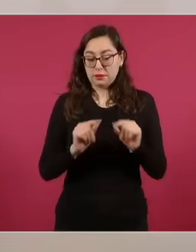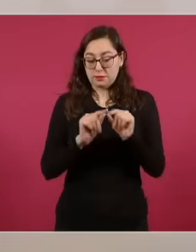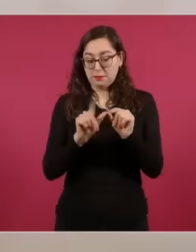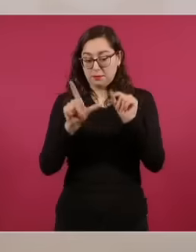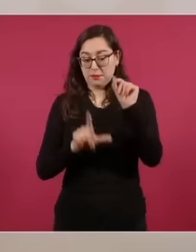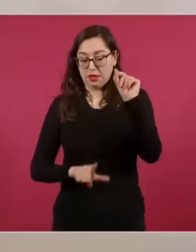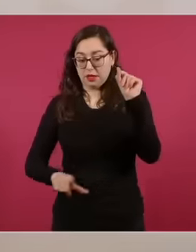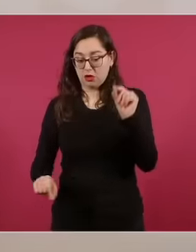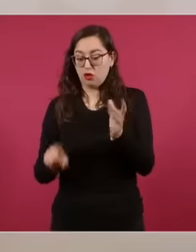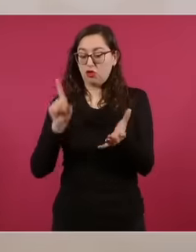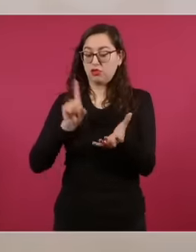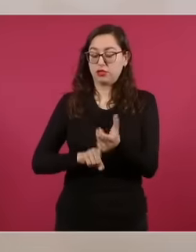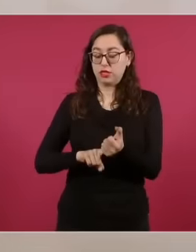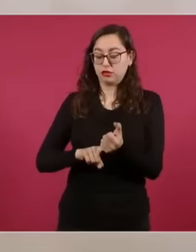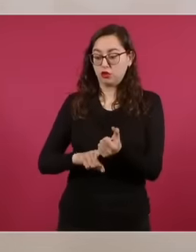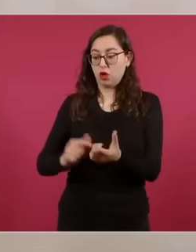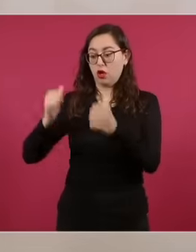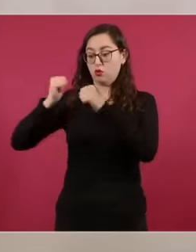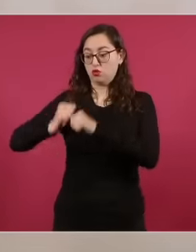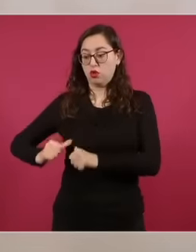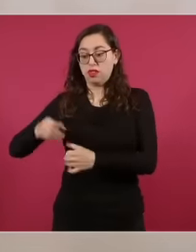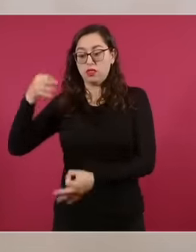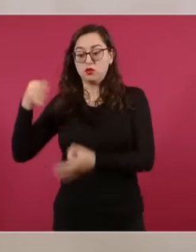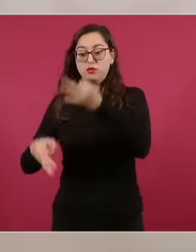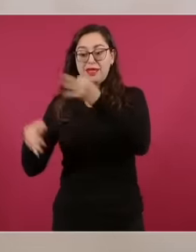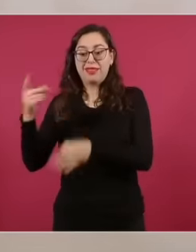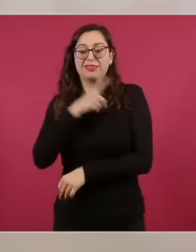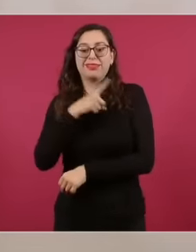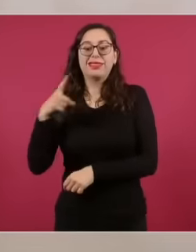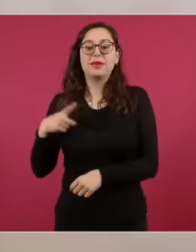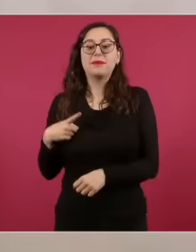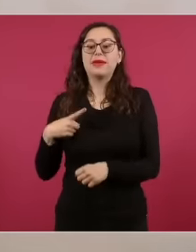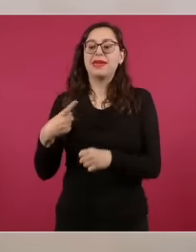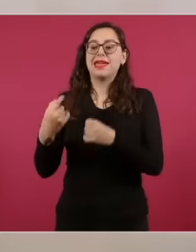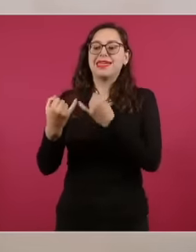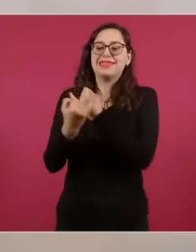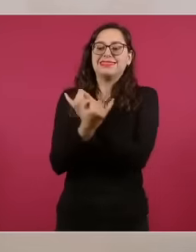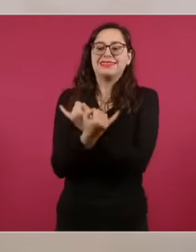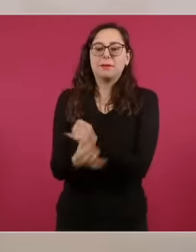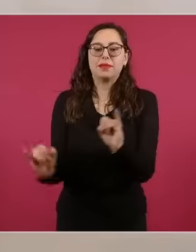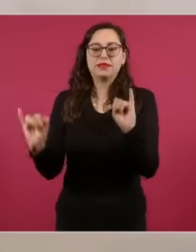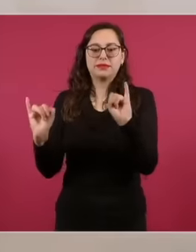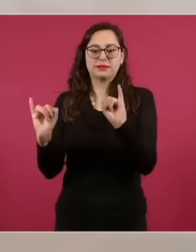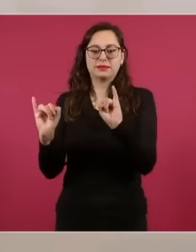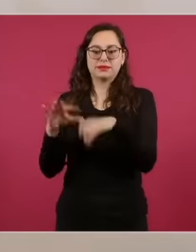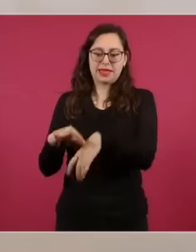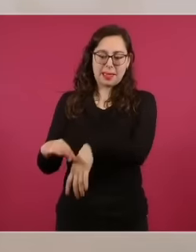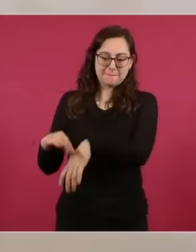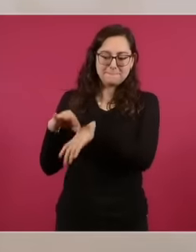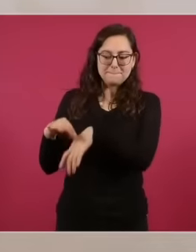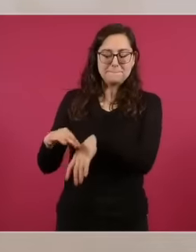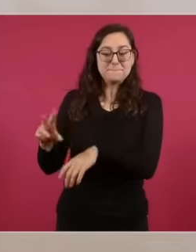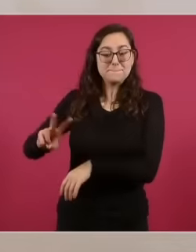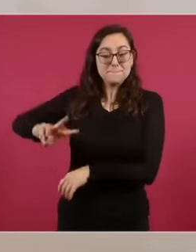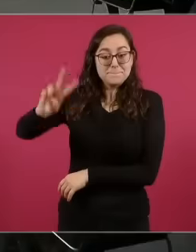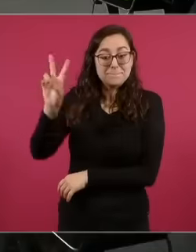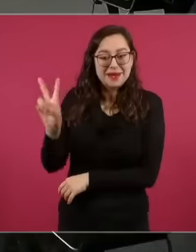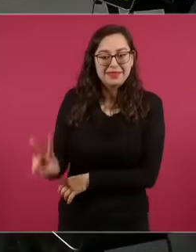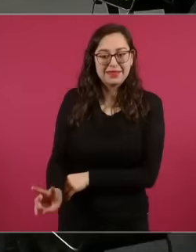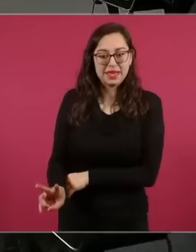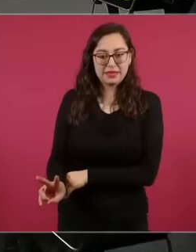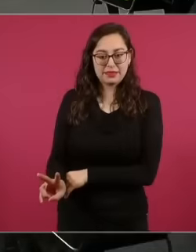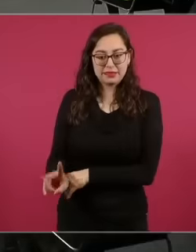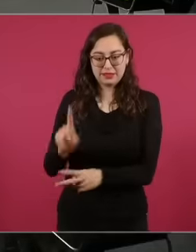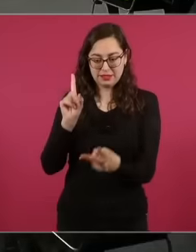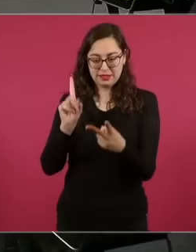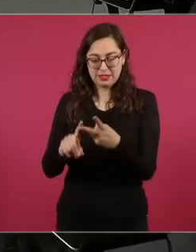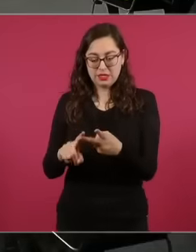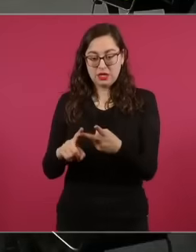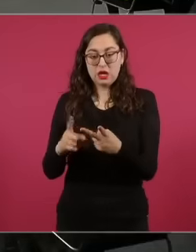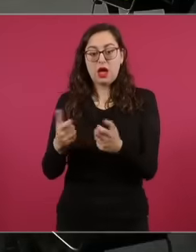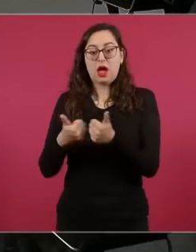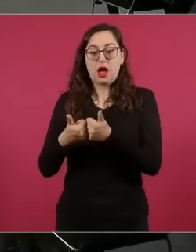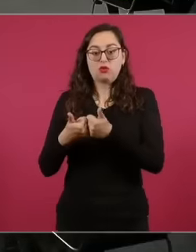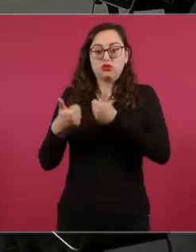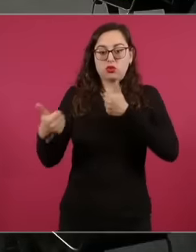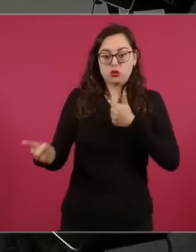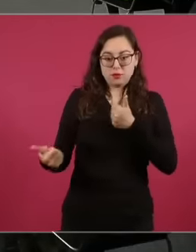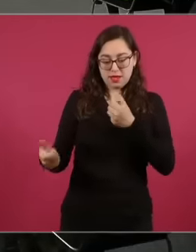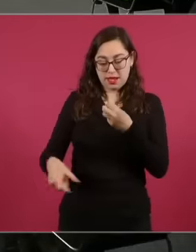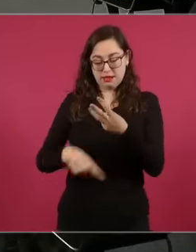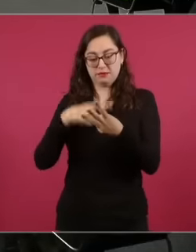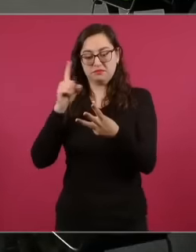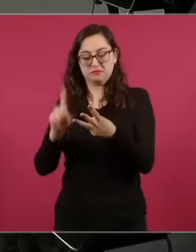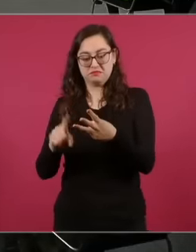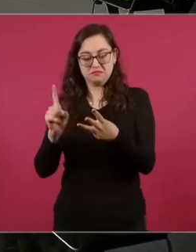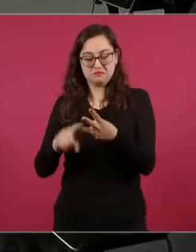enjoys true Independence, true Independence, autonomy and legitimacy,